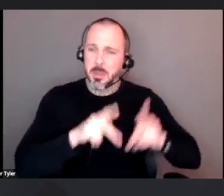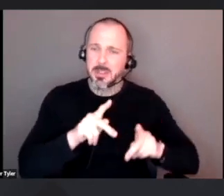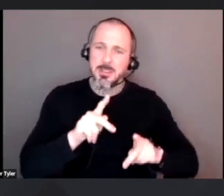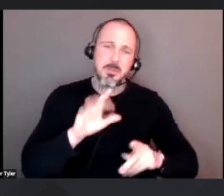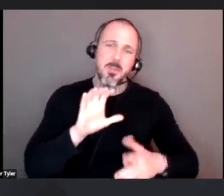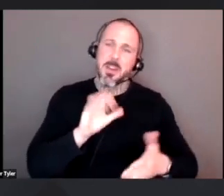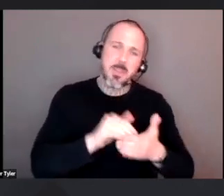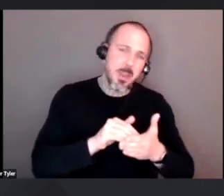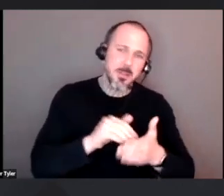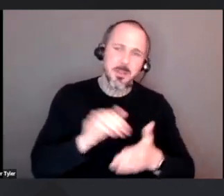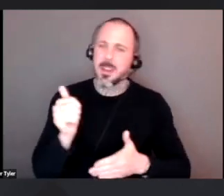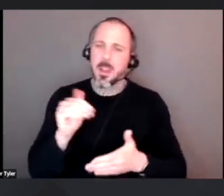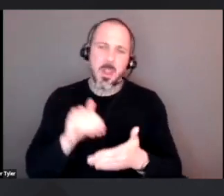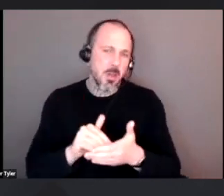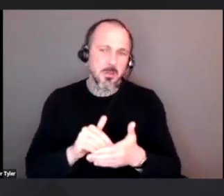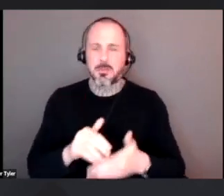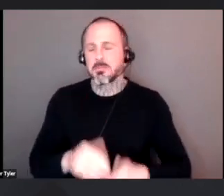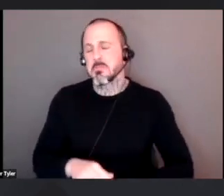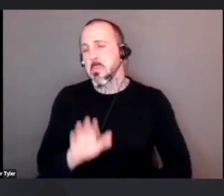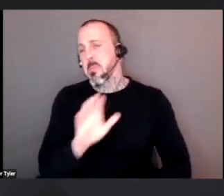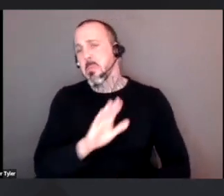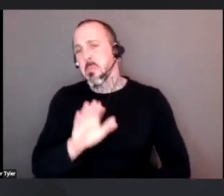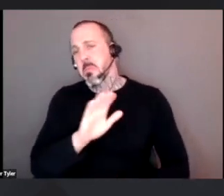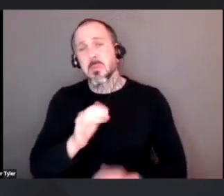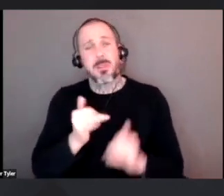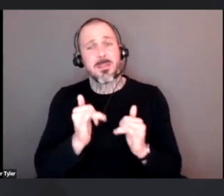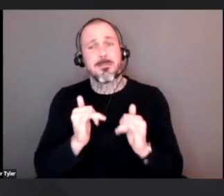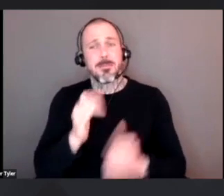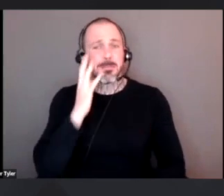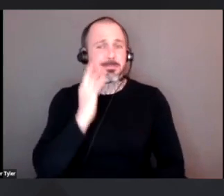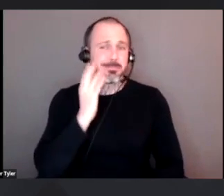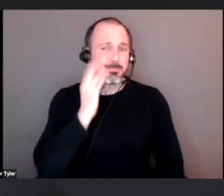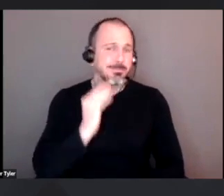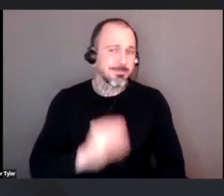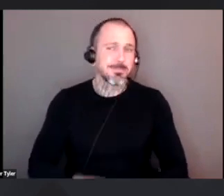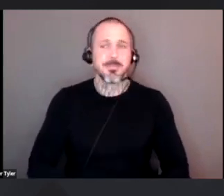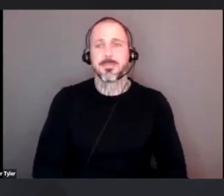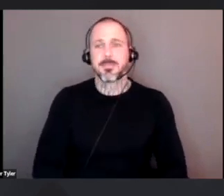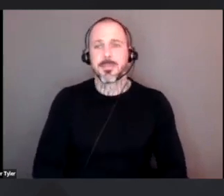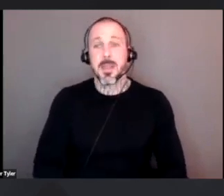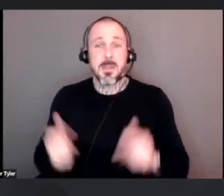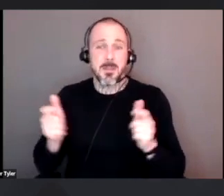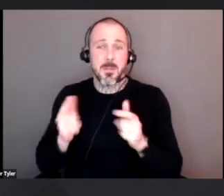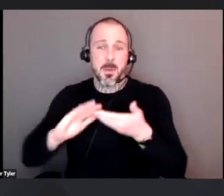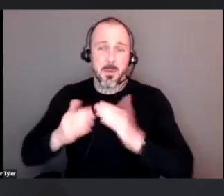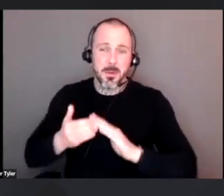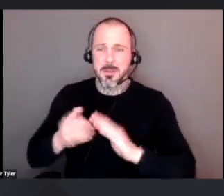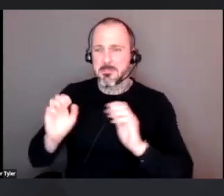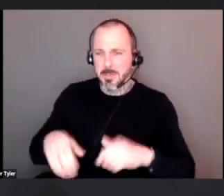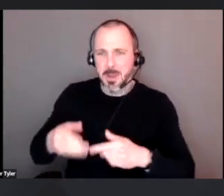it's I think, a little easier to build that relationship and really to work with that partner. So I know the lady I work with,